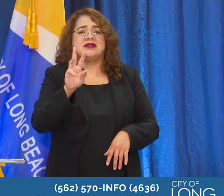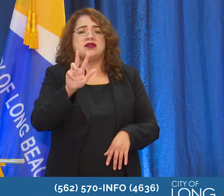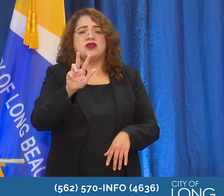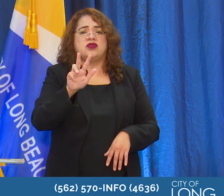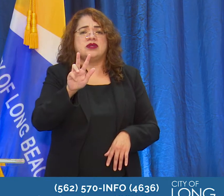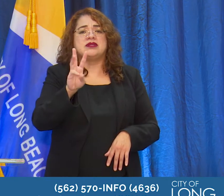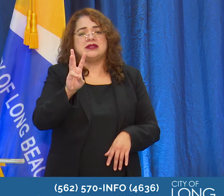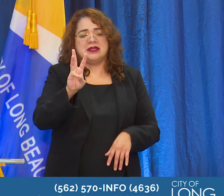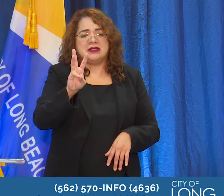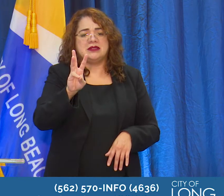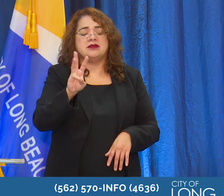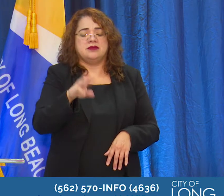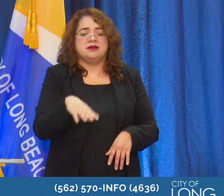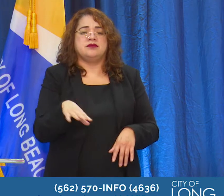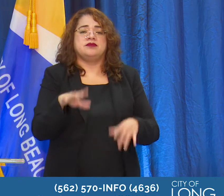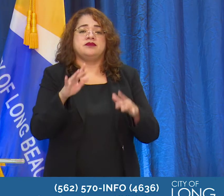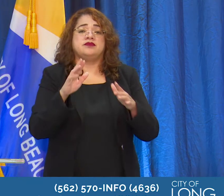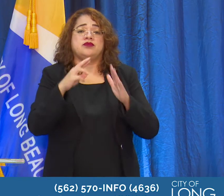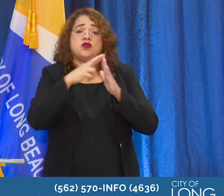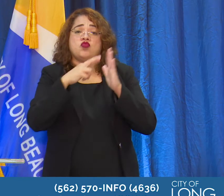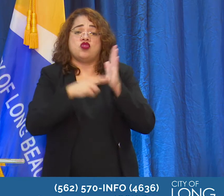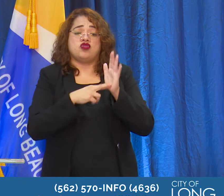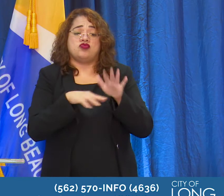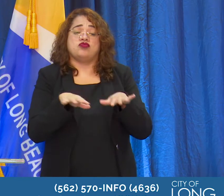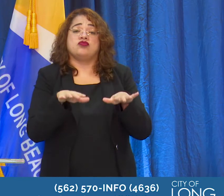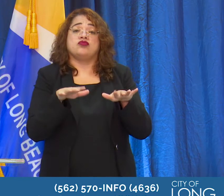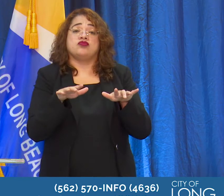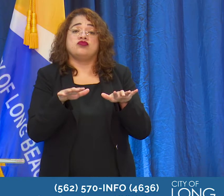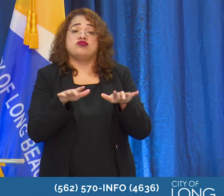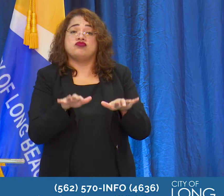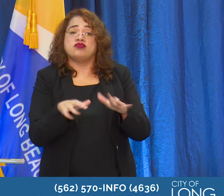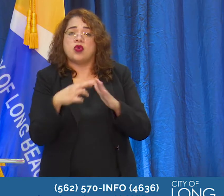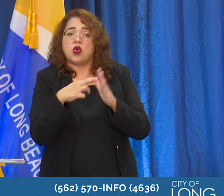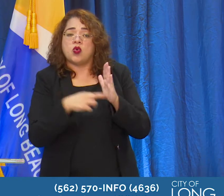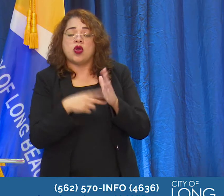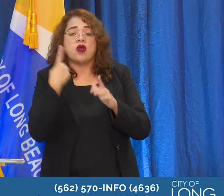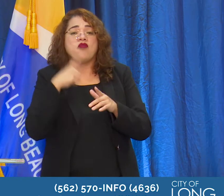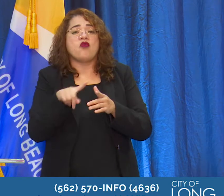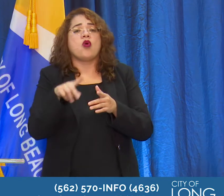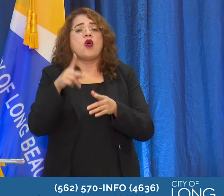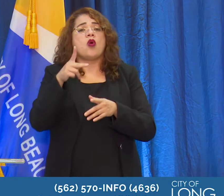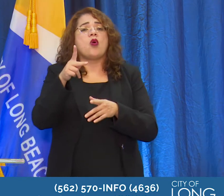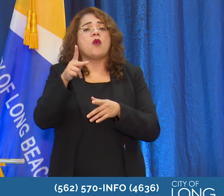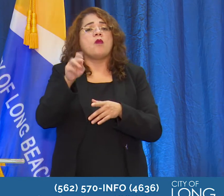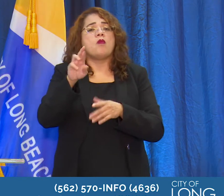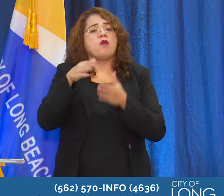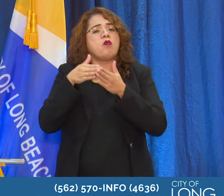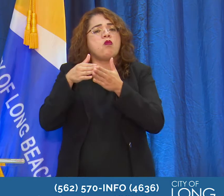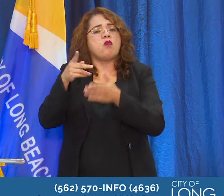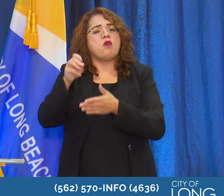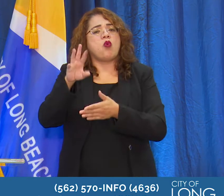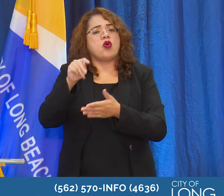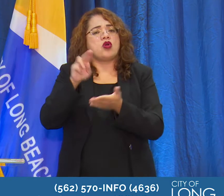On-site registration will be made available for Port Contractors, including truckers, longshoremen and other